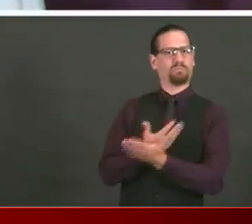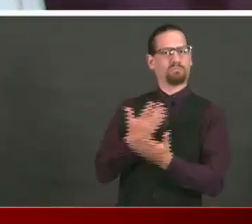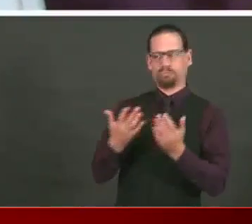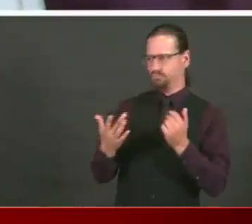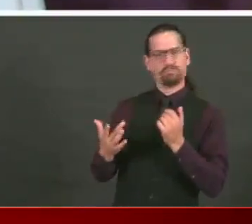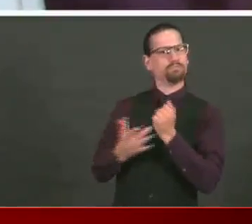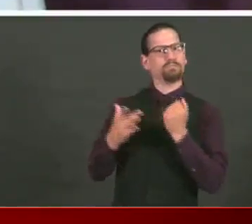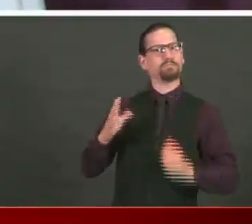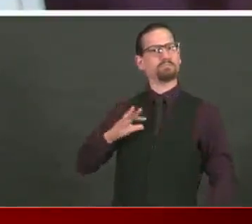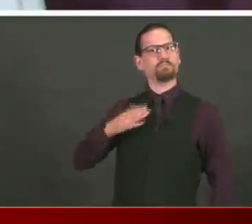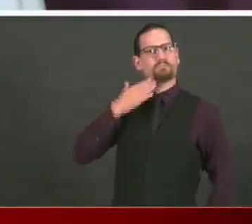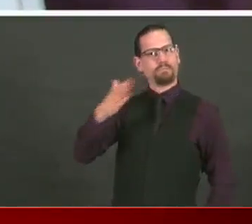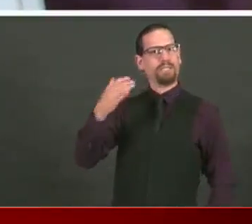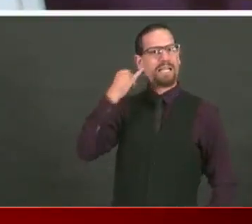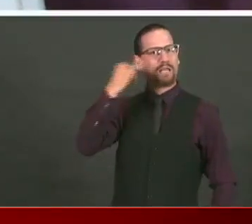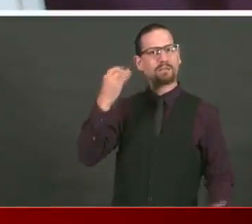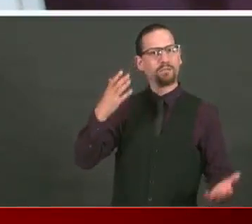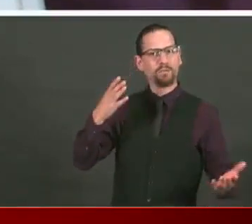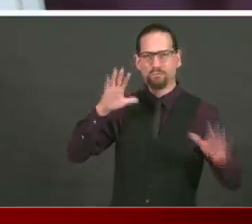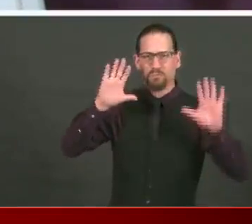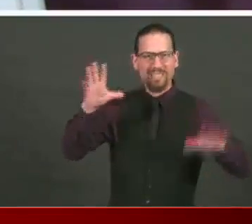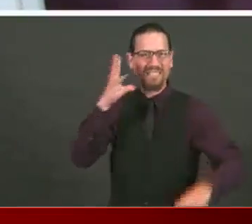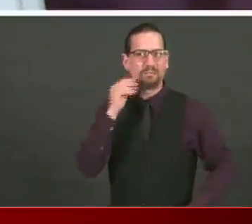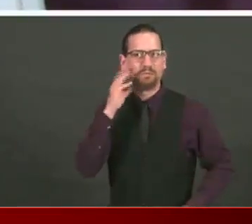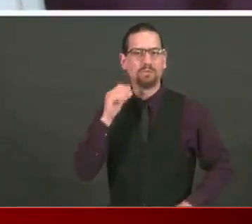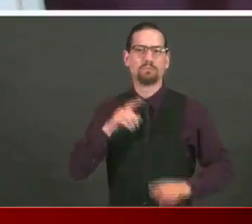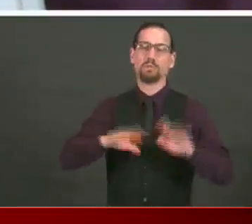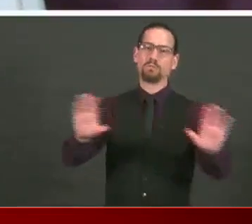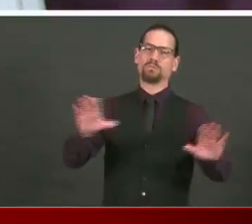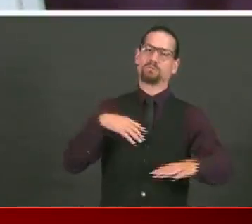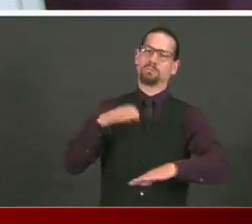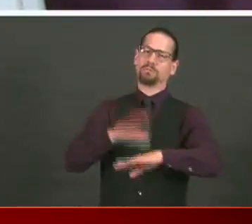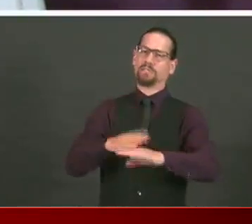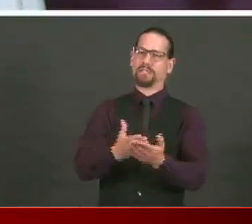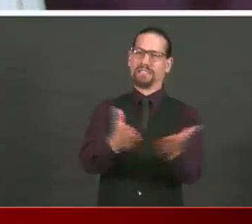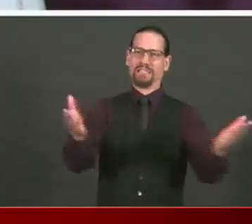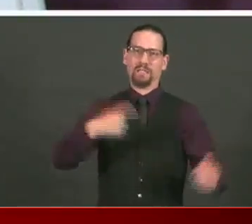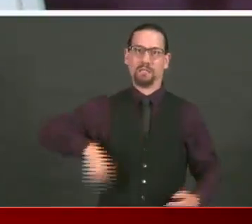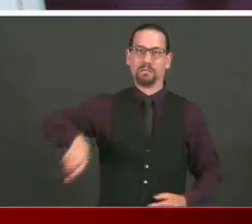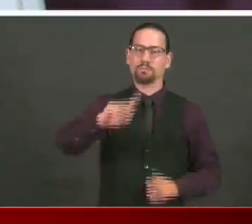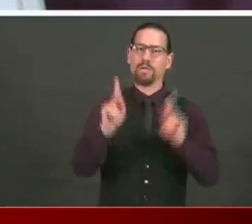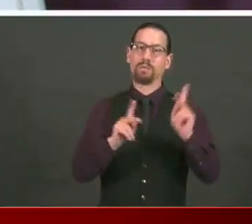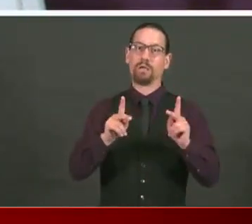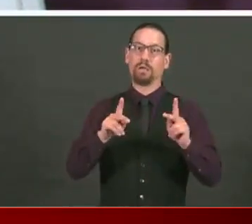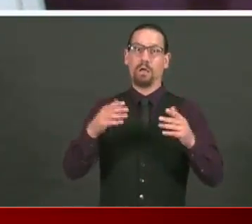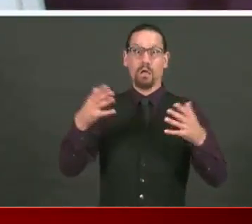THIS IS ALL GREAT BECAUSE WE WILL HAVE A BETTER BEACH EXPERIENCE, BUT I WANT TO REMIND YOU NO CONGREGATING AT THE